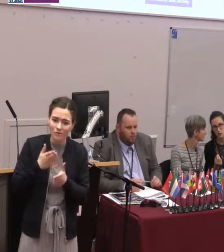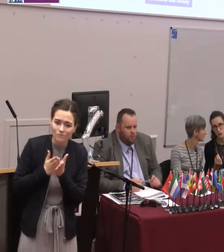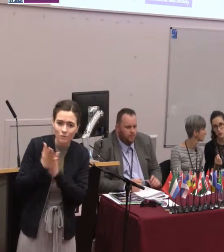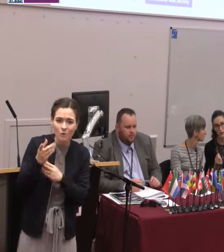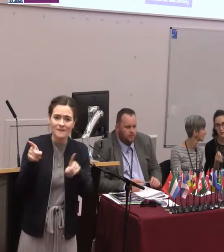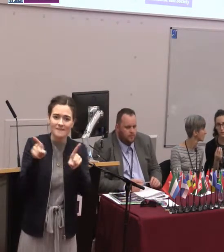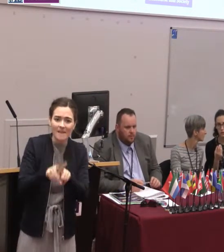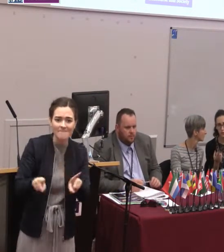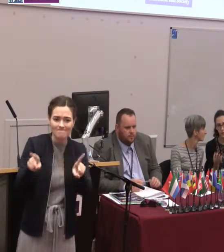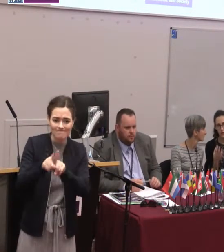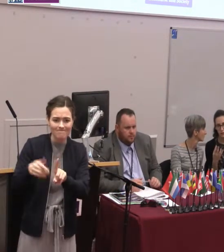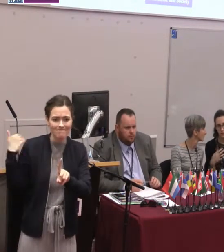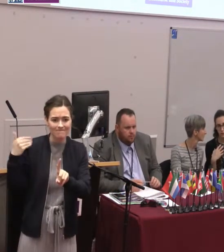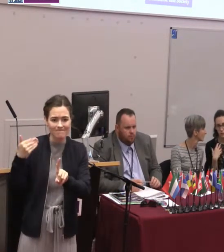things as I did.